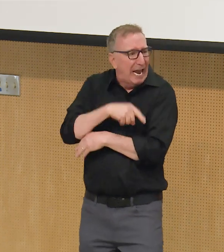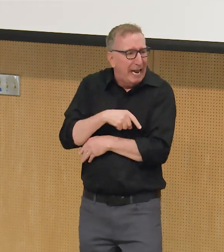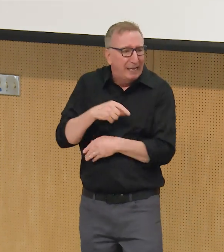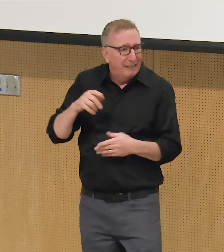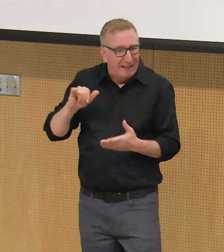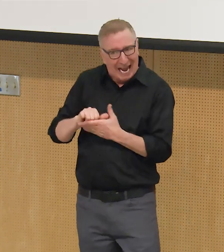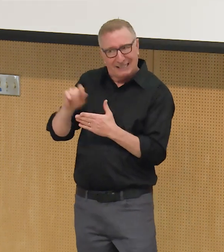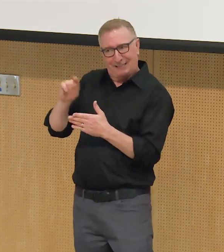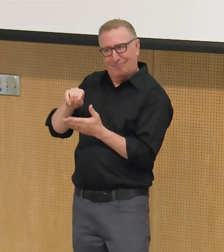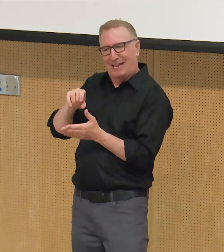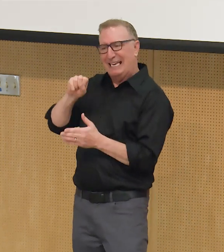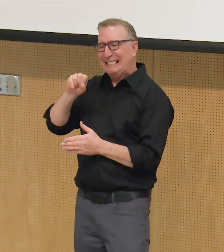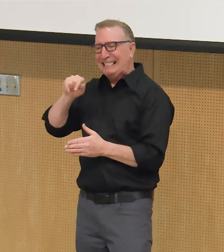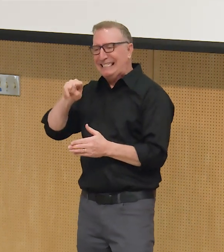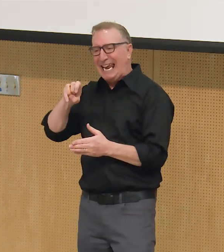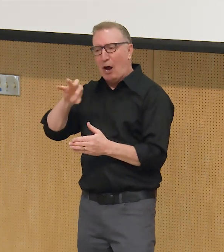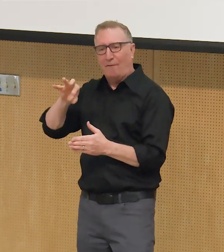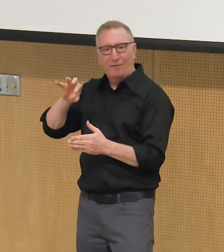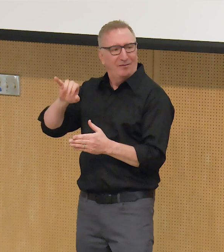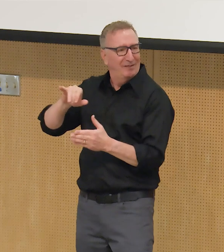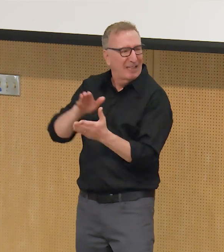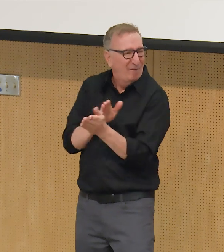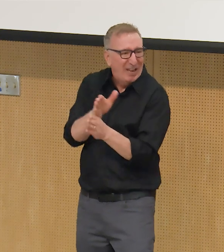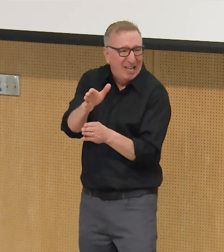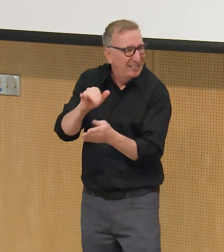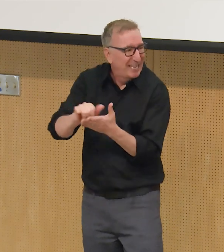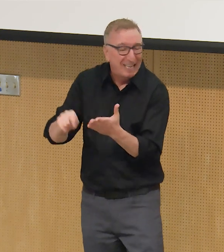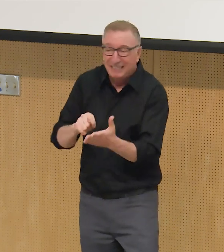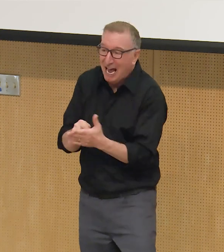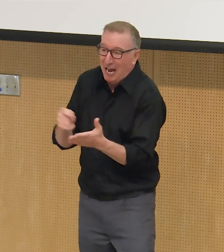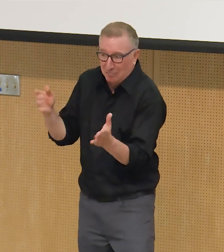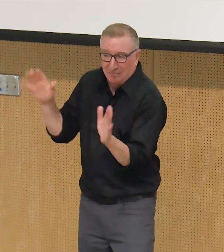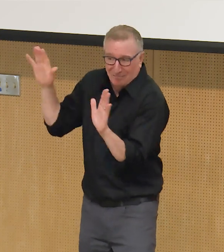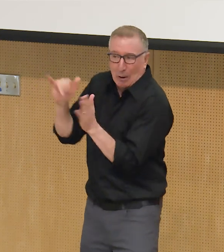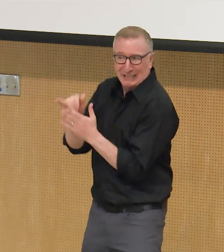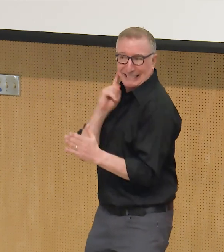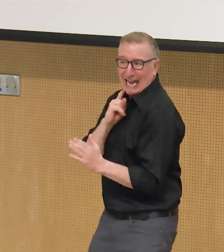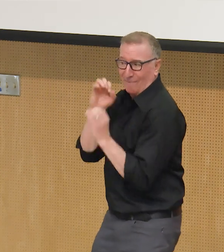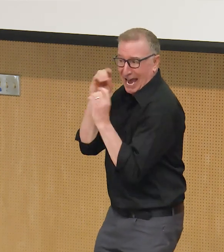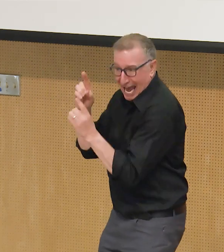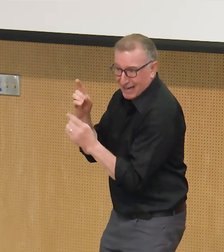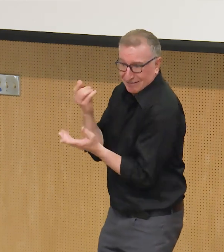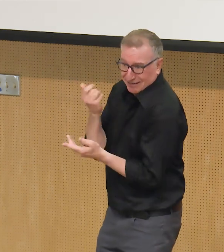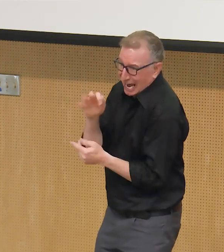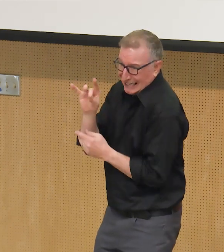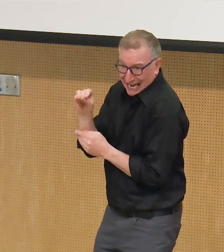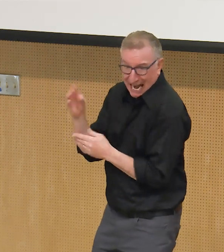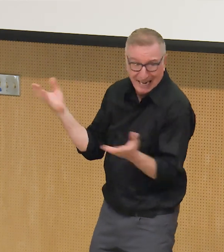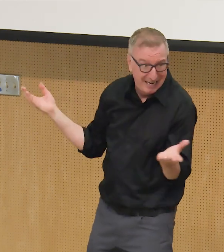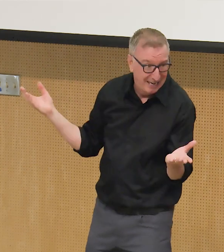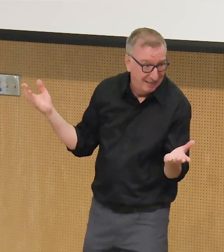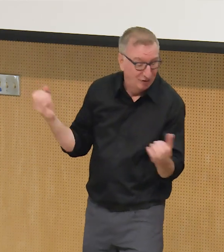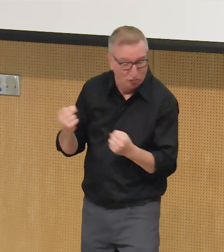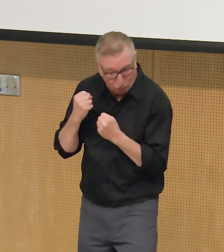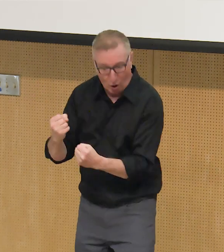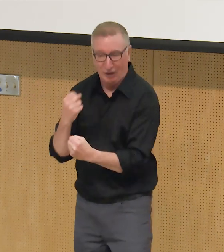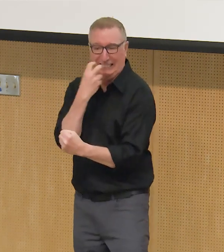It was the olden days. People didn't know that sign language was really the golden standard, and this was back in the eighties.